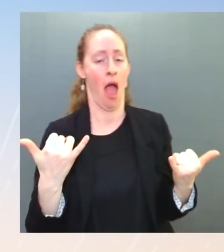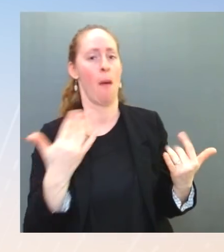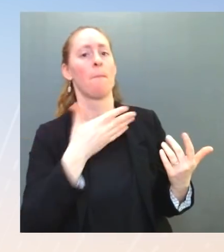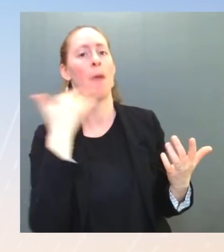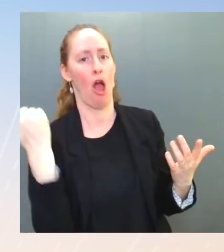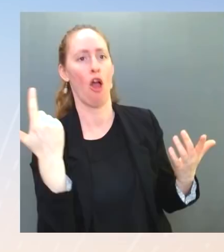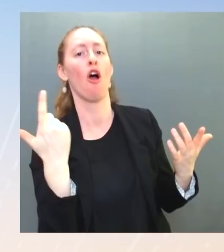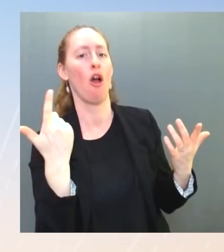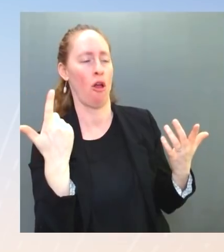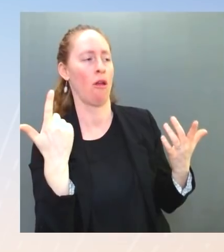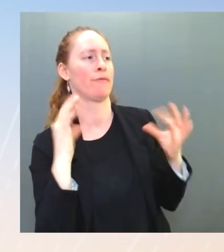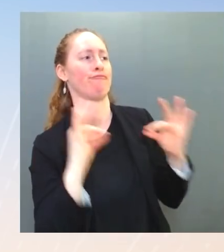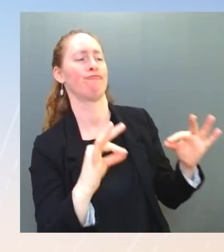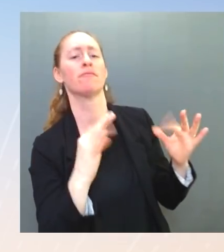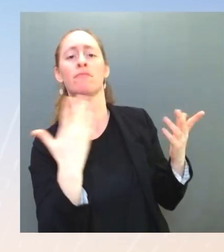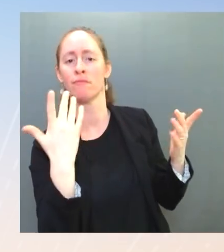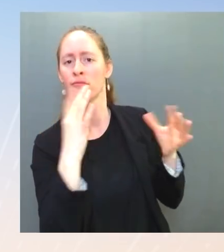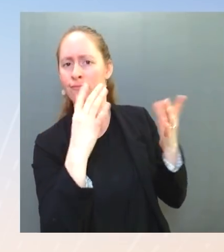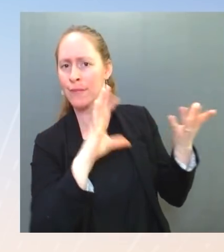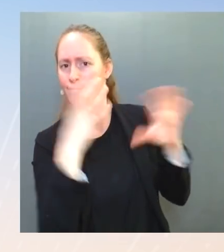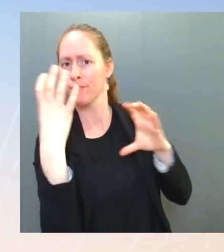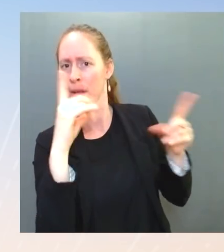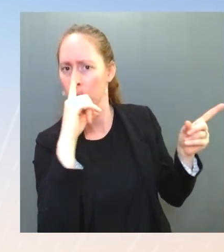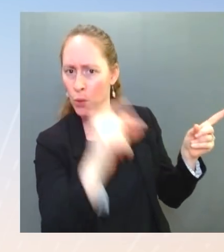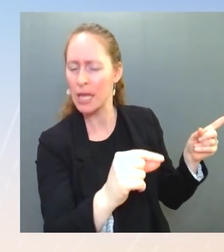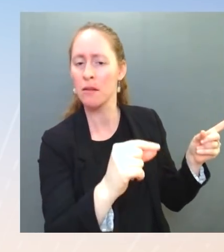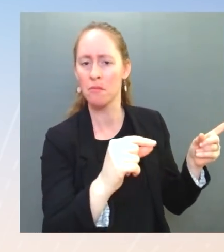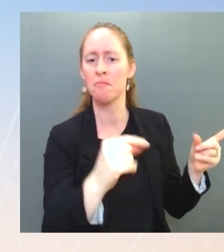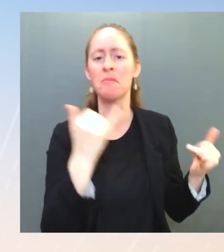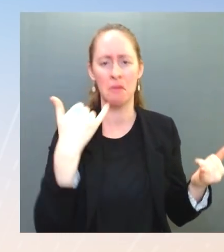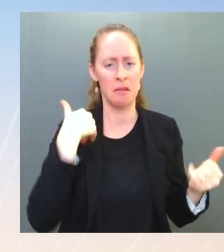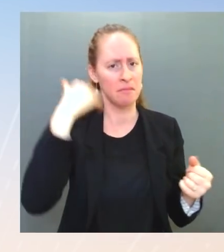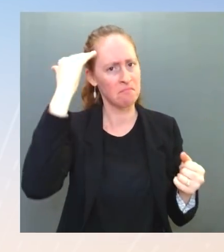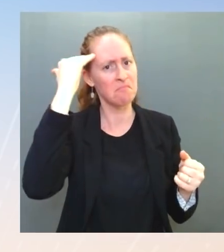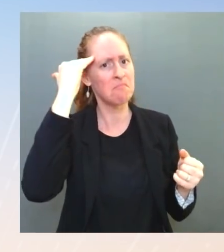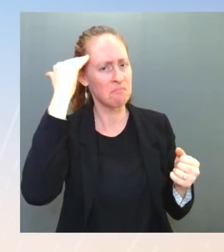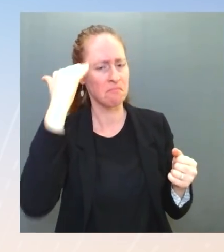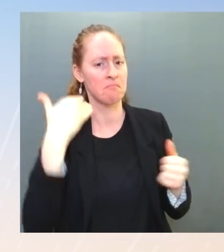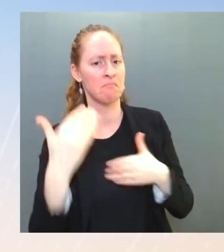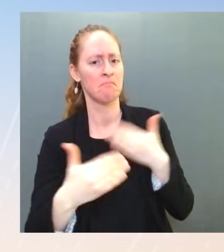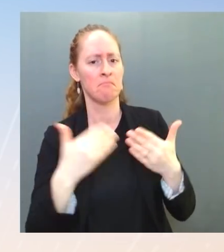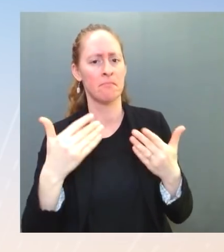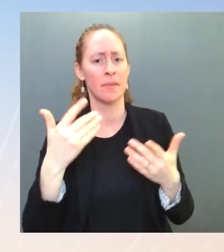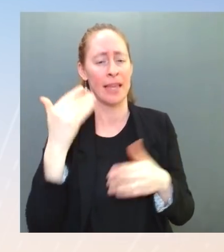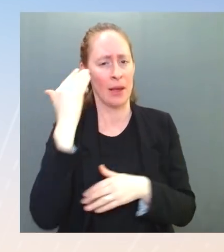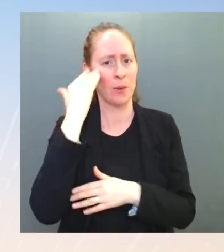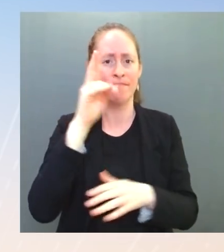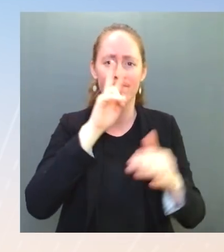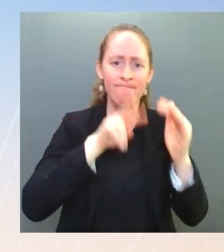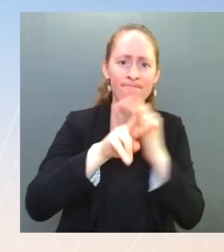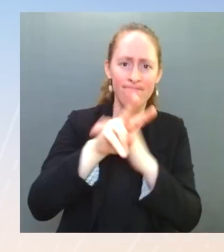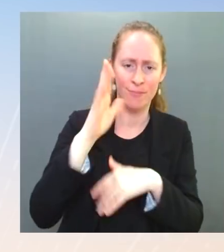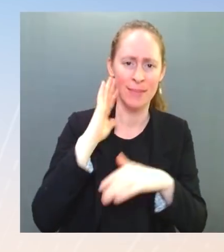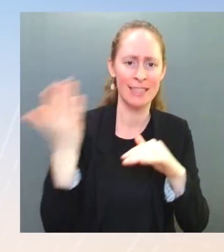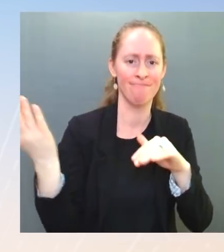to be extraordinarily elevated due to Putin's price hike. And we expect a large difference between core and headline inflation,